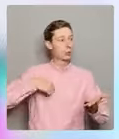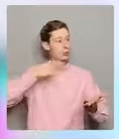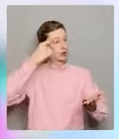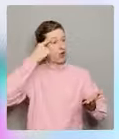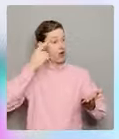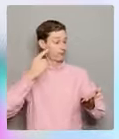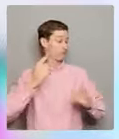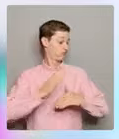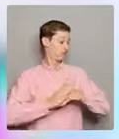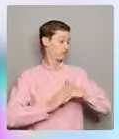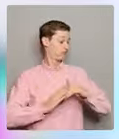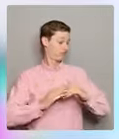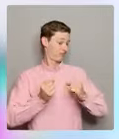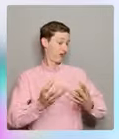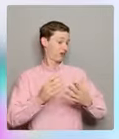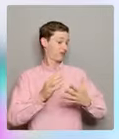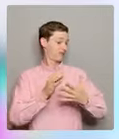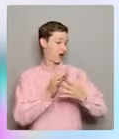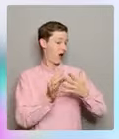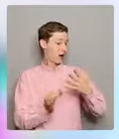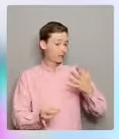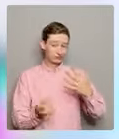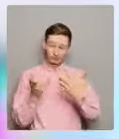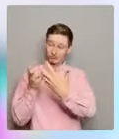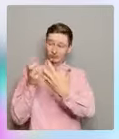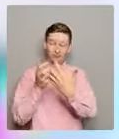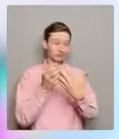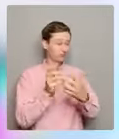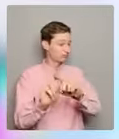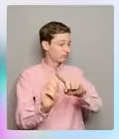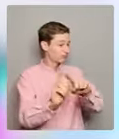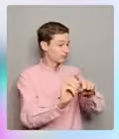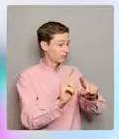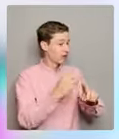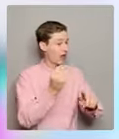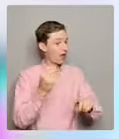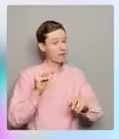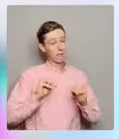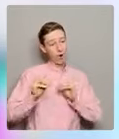And what we thought was a large suite of comfort options to account for a wide variety of body types